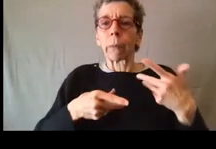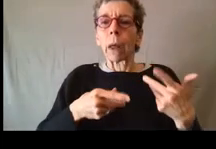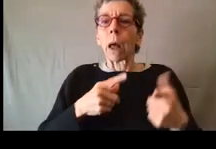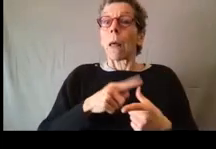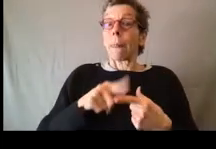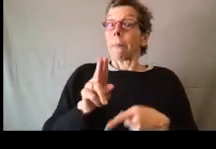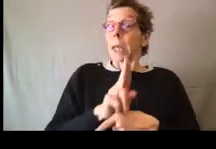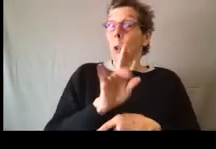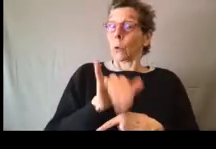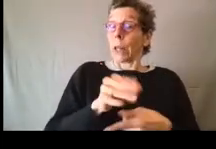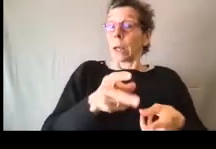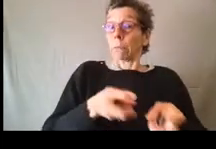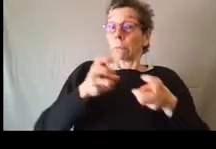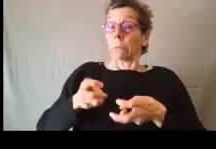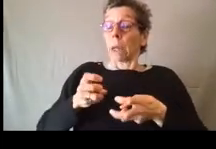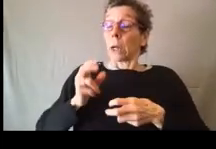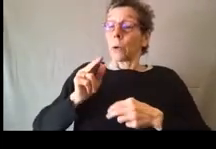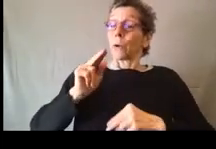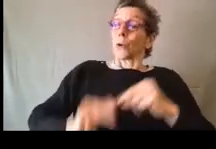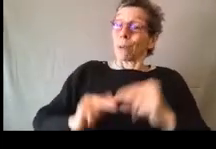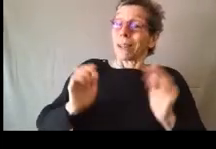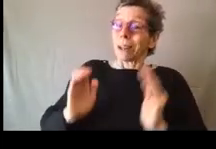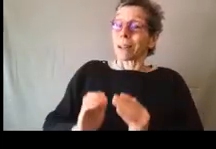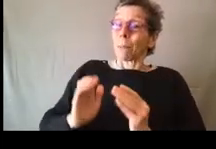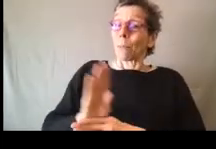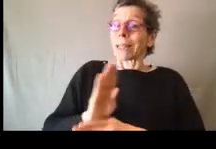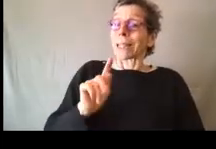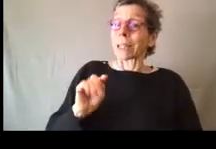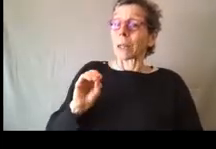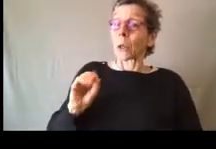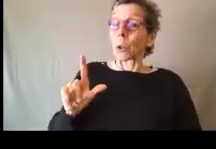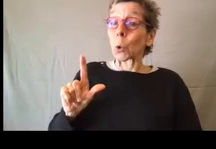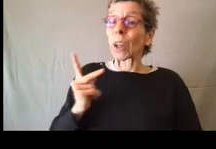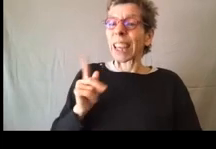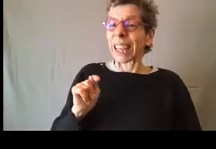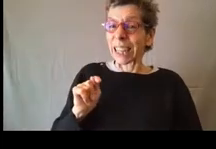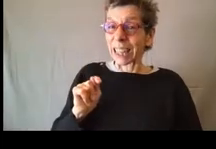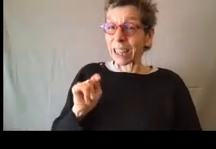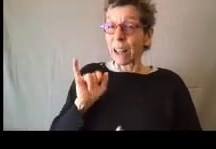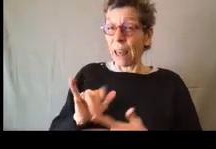small business, starting with the development of this toolkit that was mentioned. Based